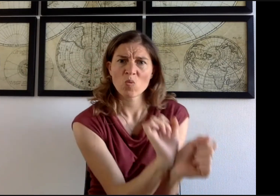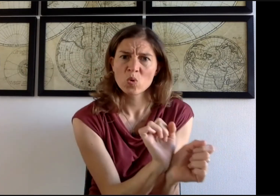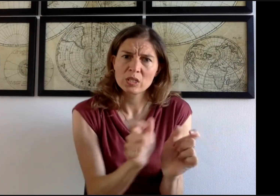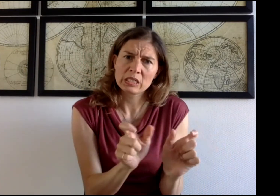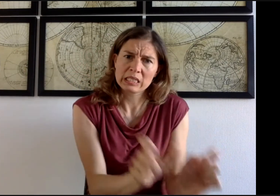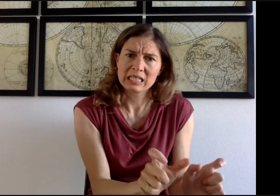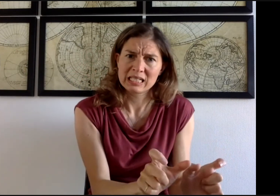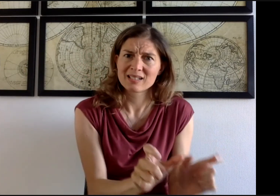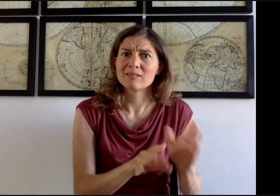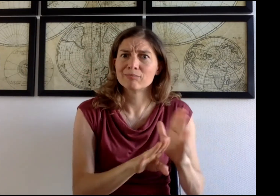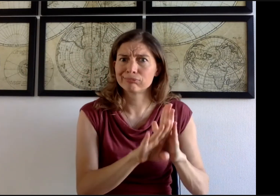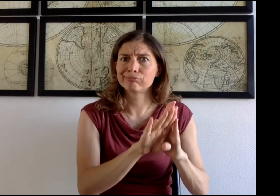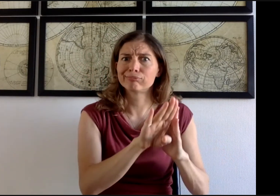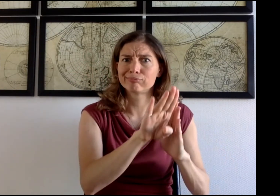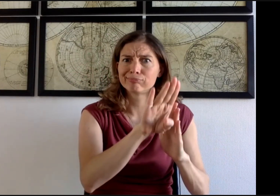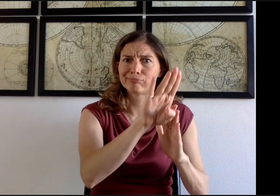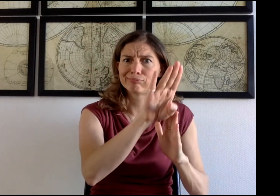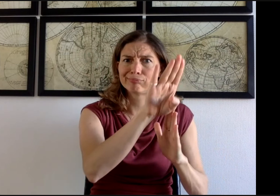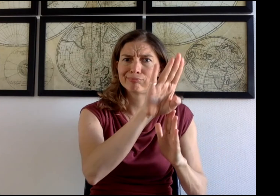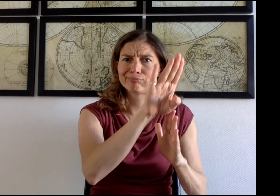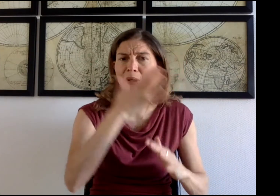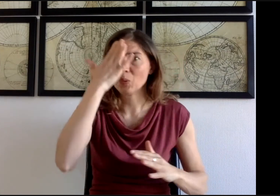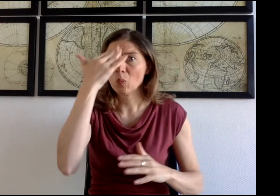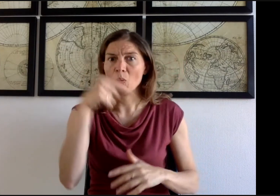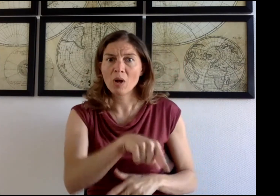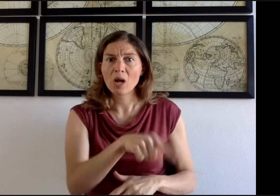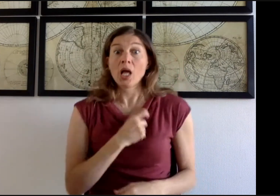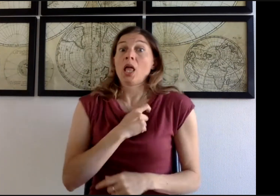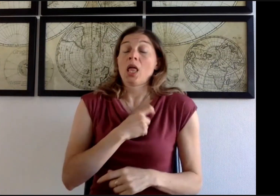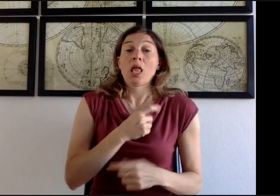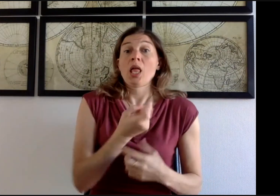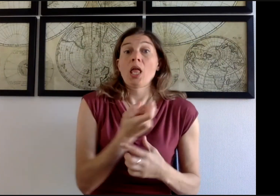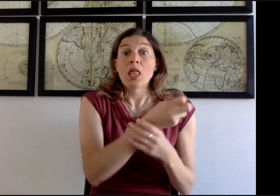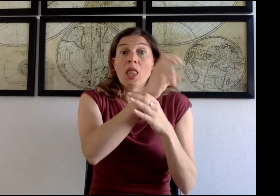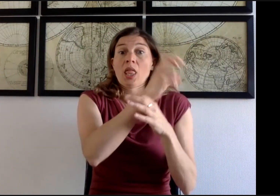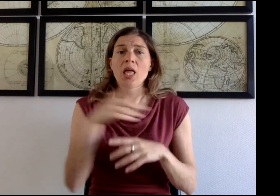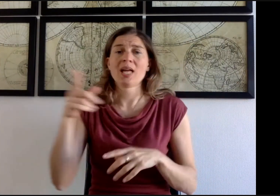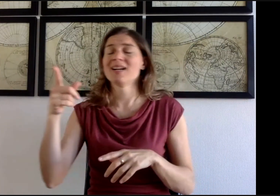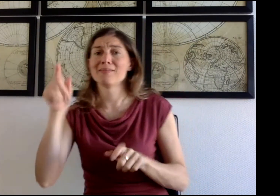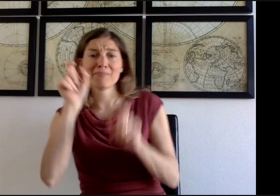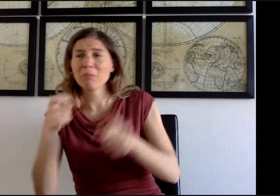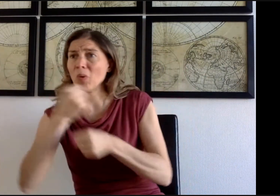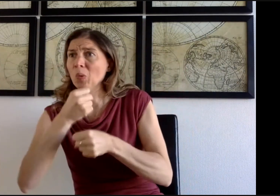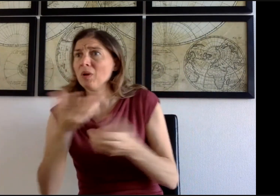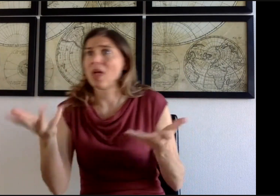as they are seen the easy solution due to staff shortage or disruption of community-based services.